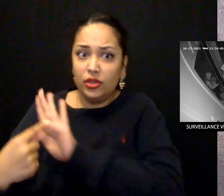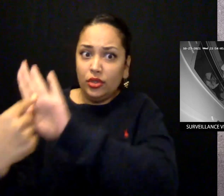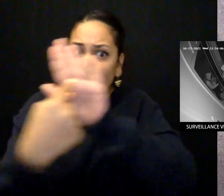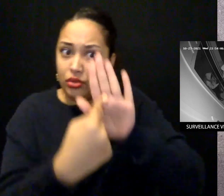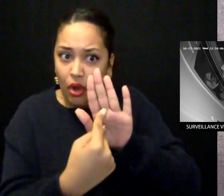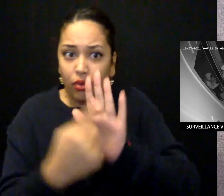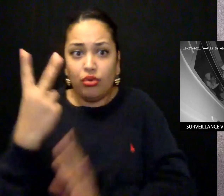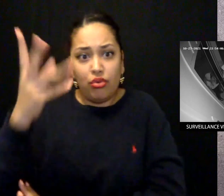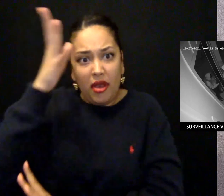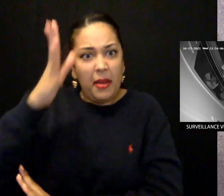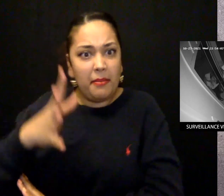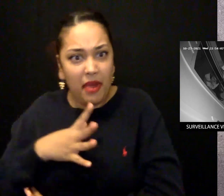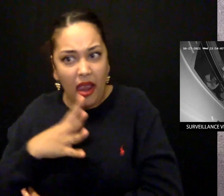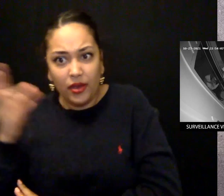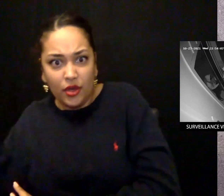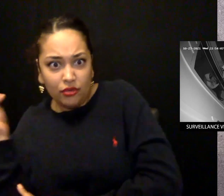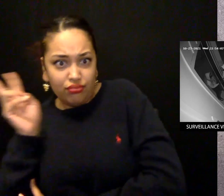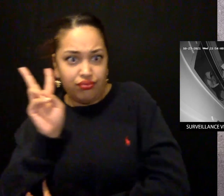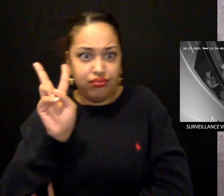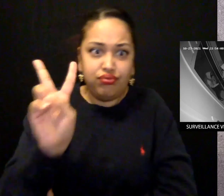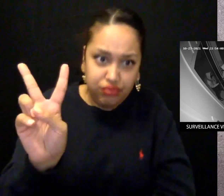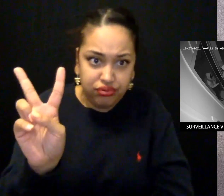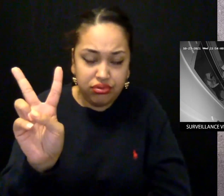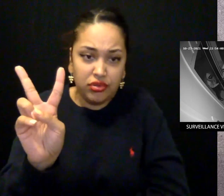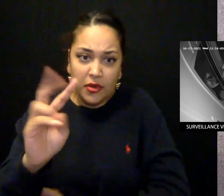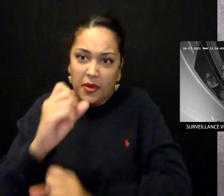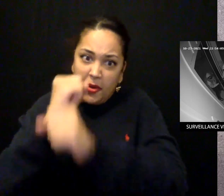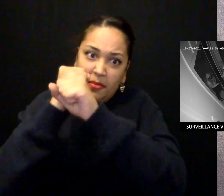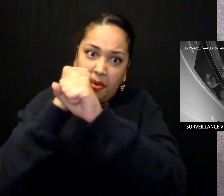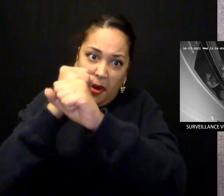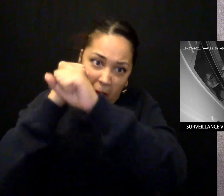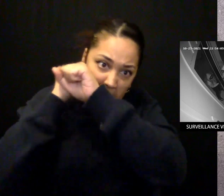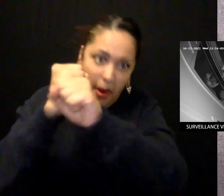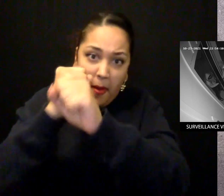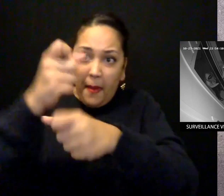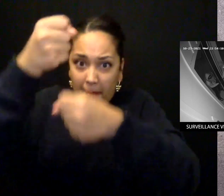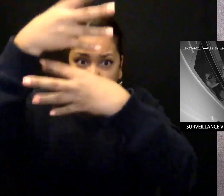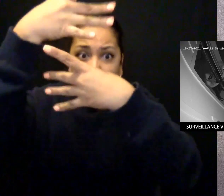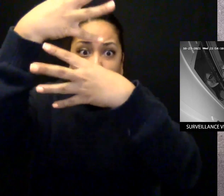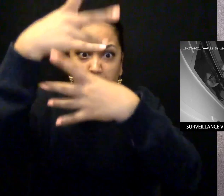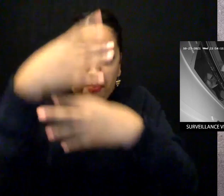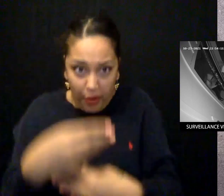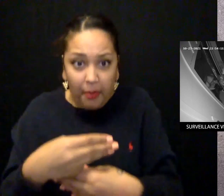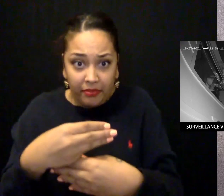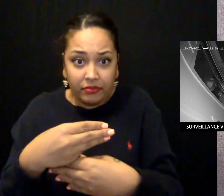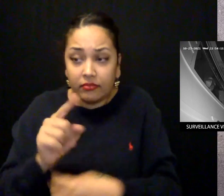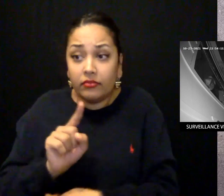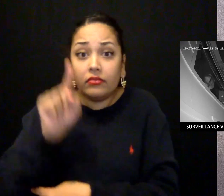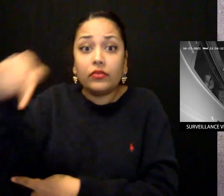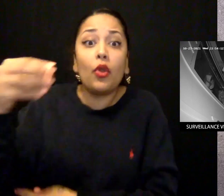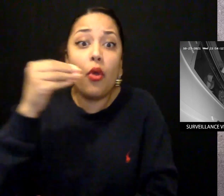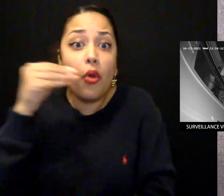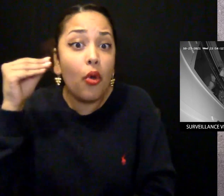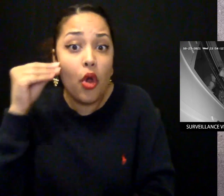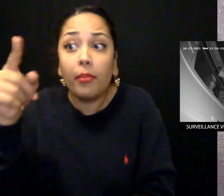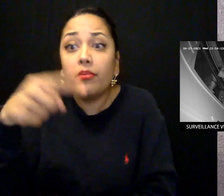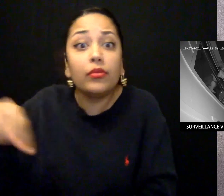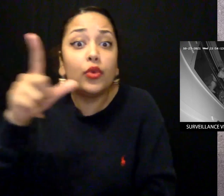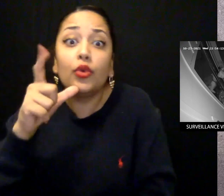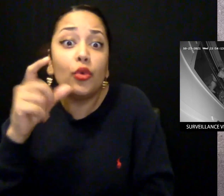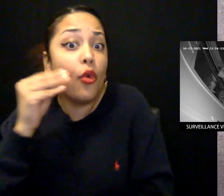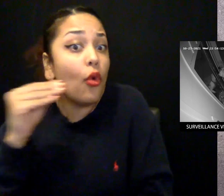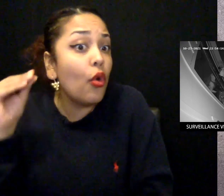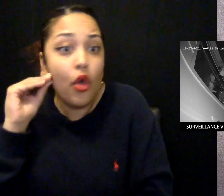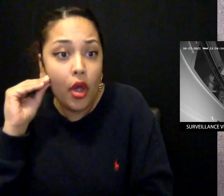Los Angeles police have released this surveillance video showing two men shattering a sliding glass